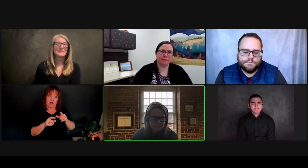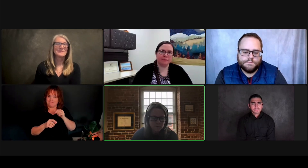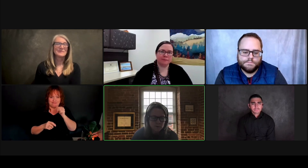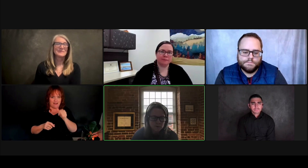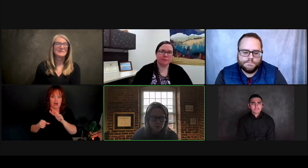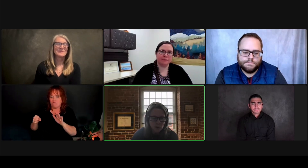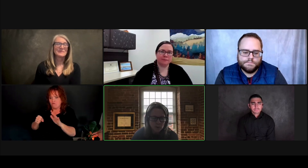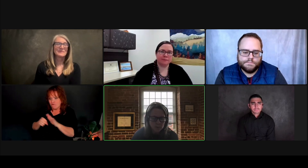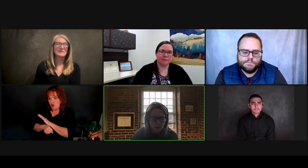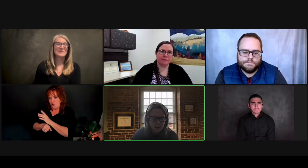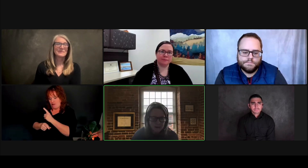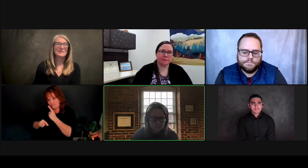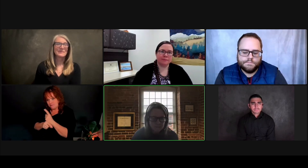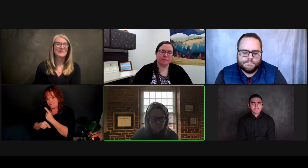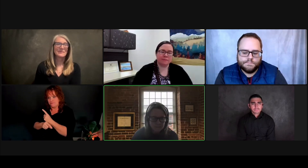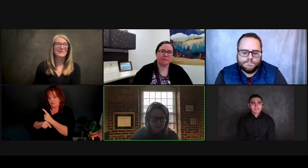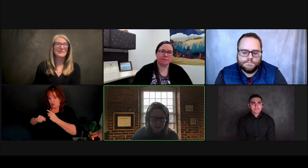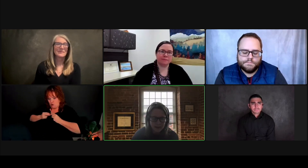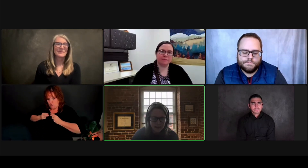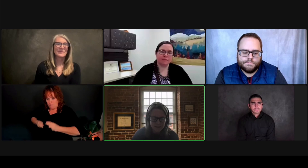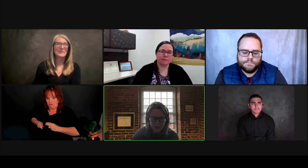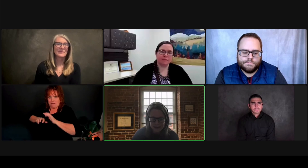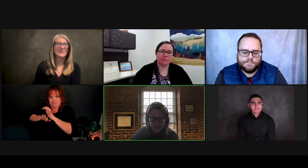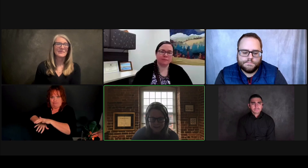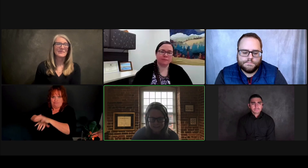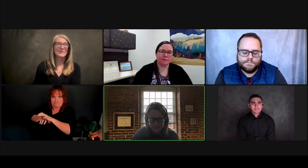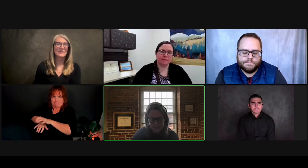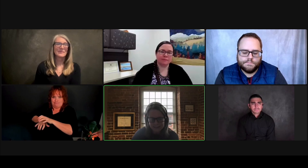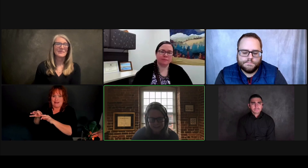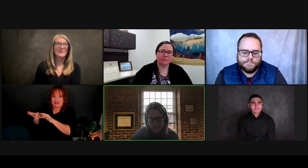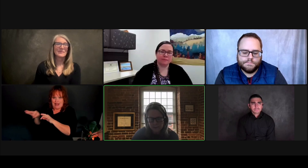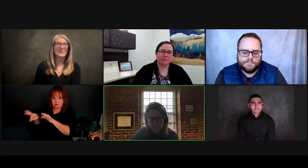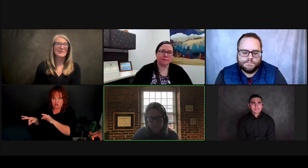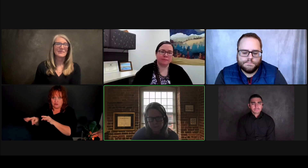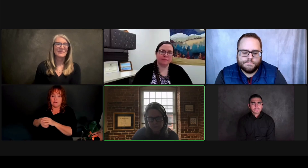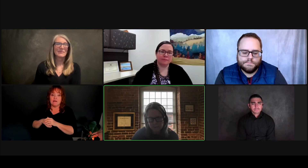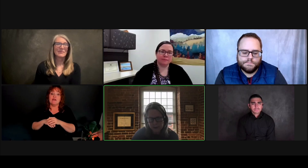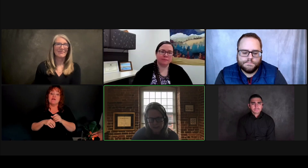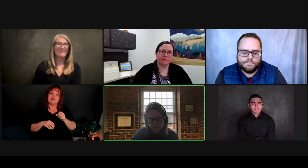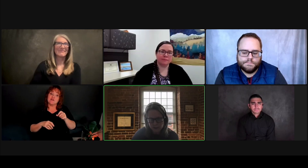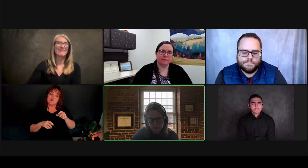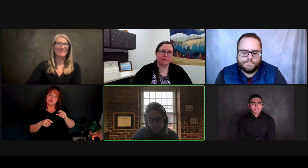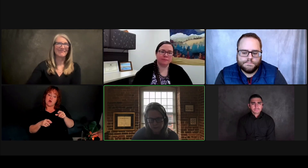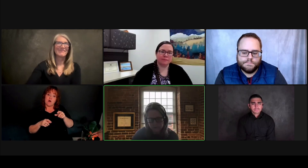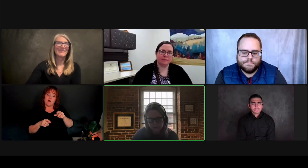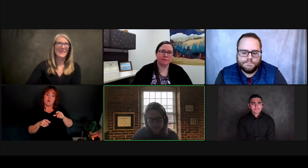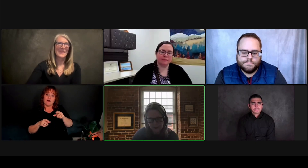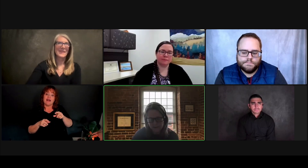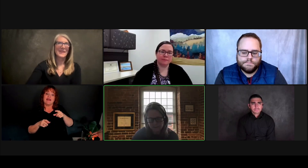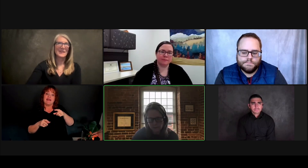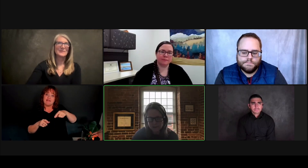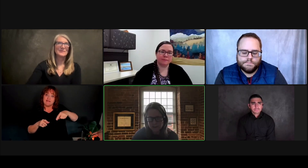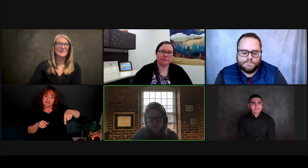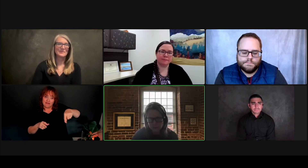So they did end up making sure that for a student that